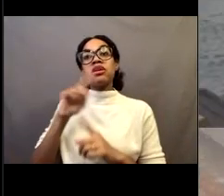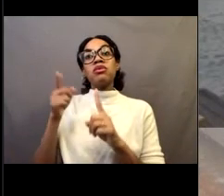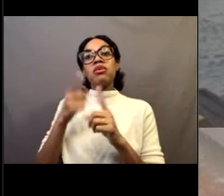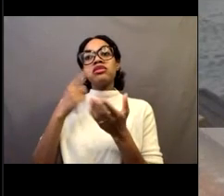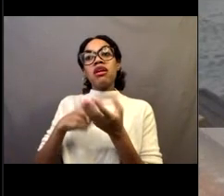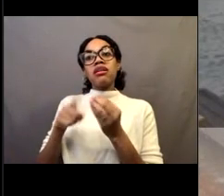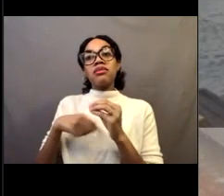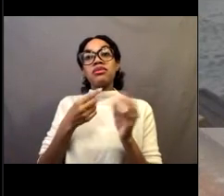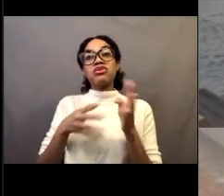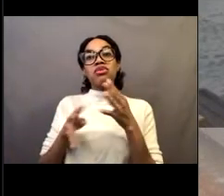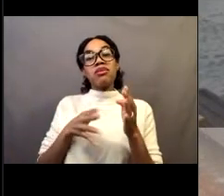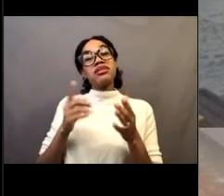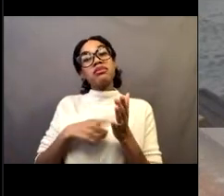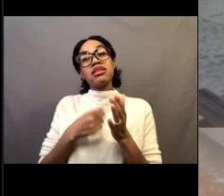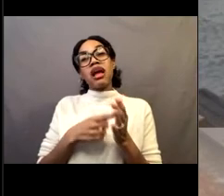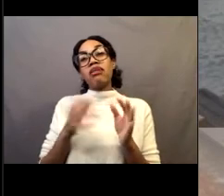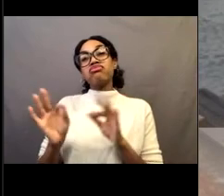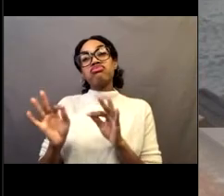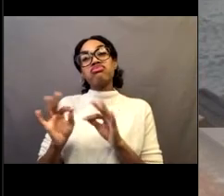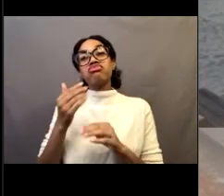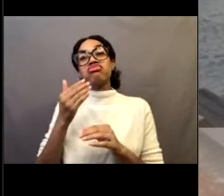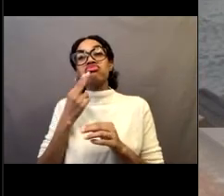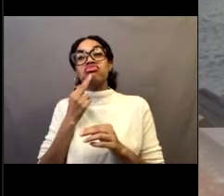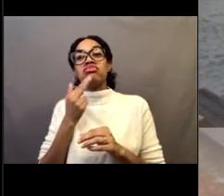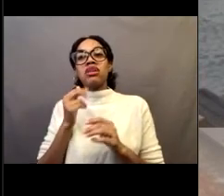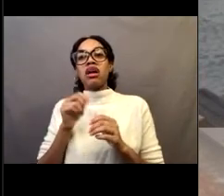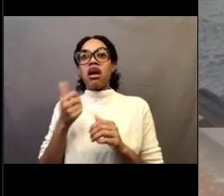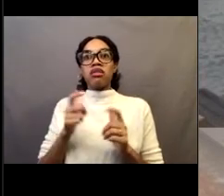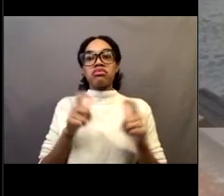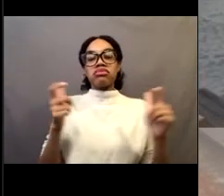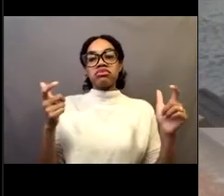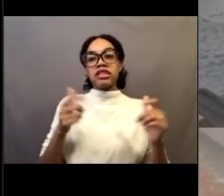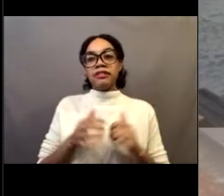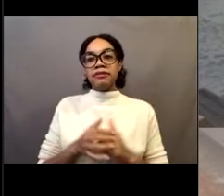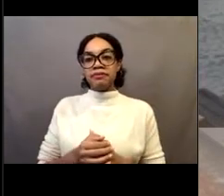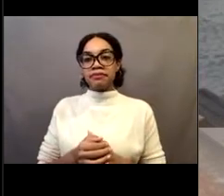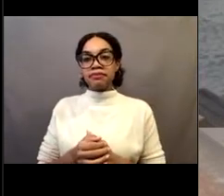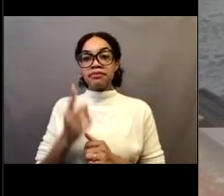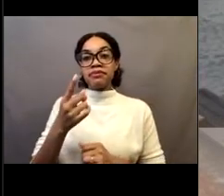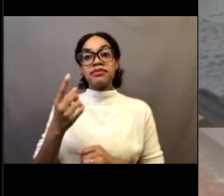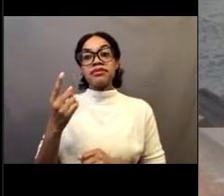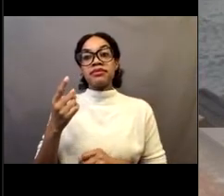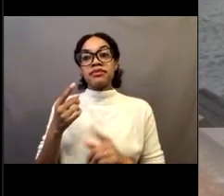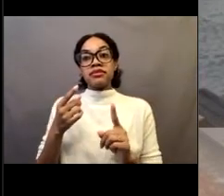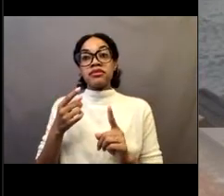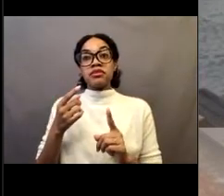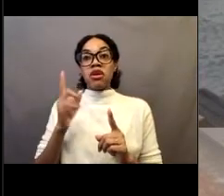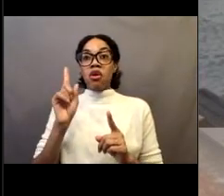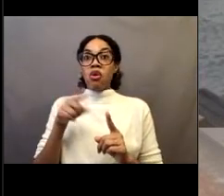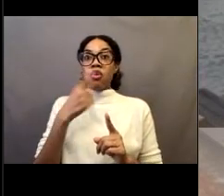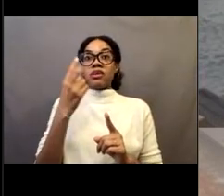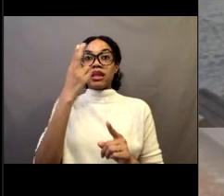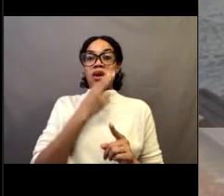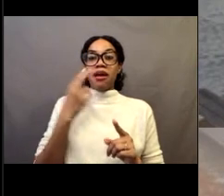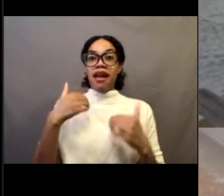And then of course, as you guys shared. It's not just storms that come to Hawaii. So my Sea Grant colleague David Christopher sent me